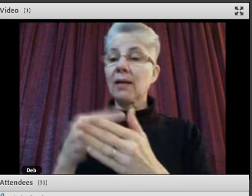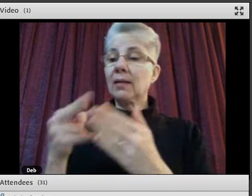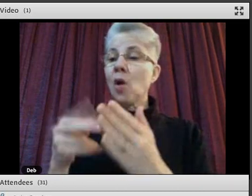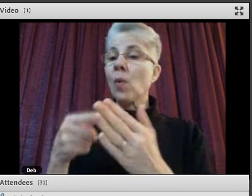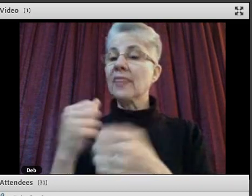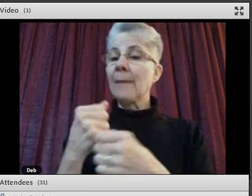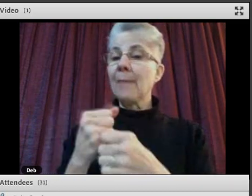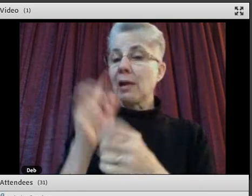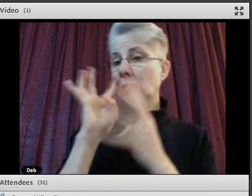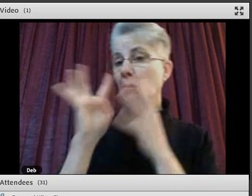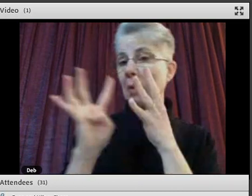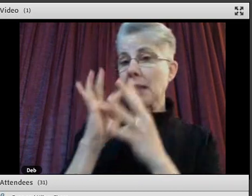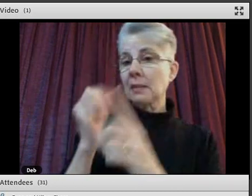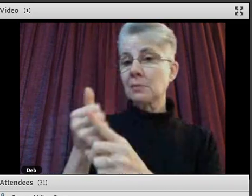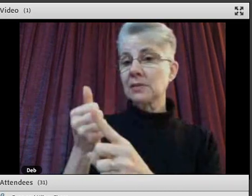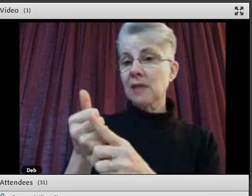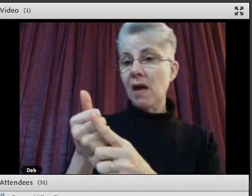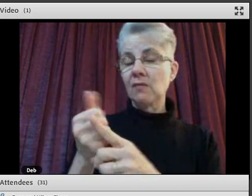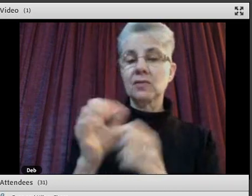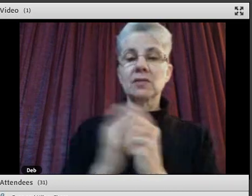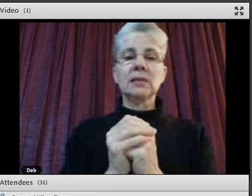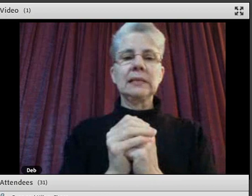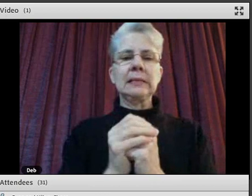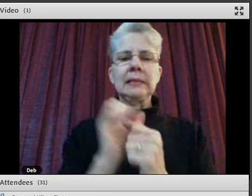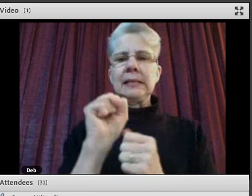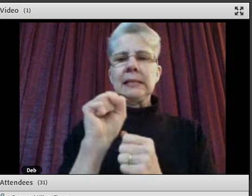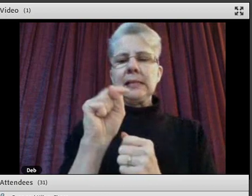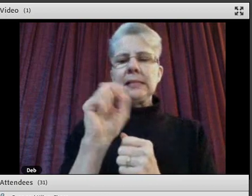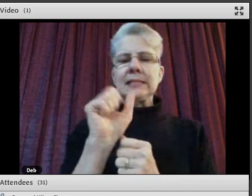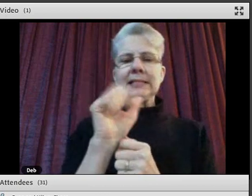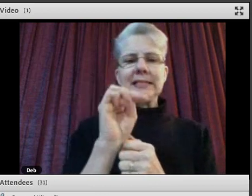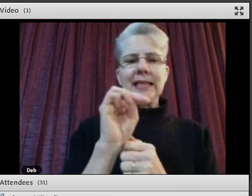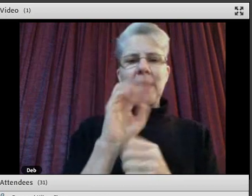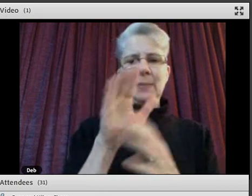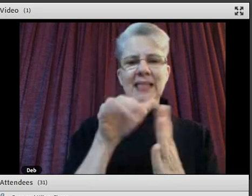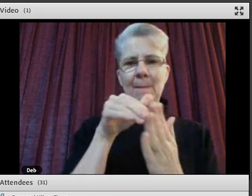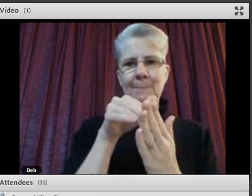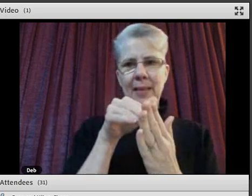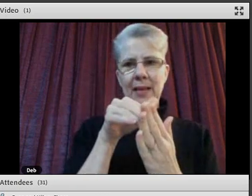S.T.E.A.M. is right here, and the S.T.E.A.M. sweet spot is kind of right there in the middle